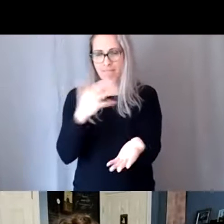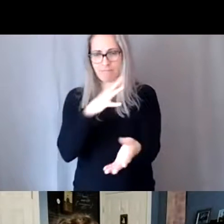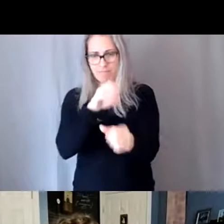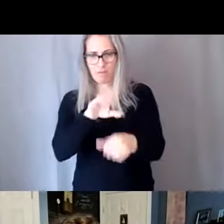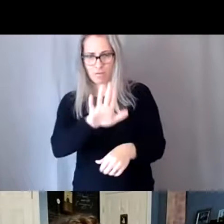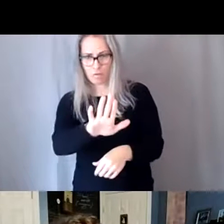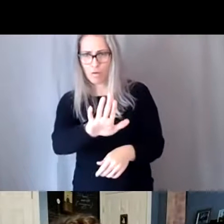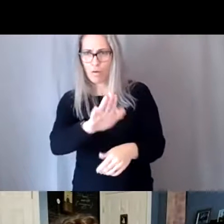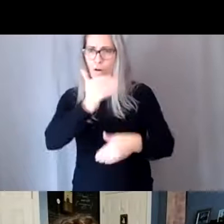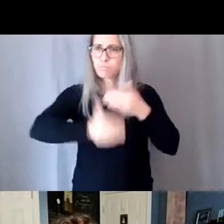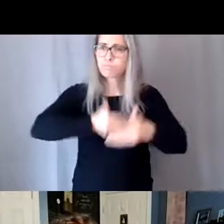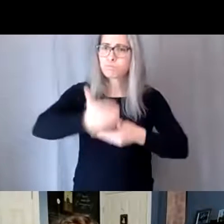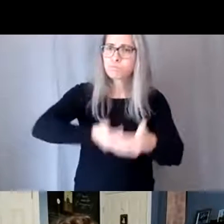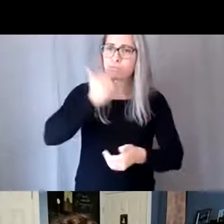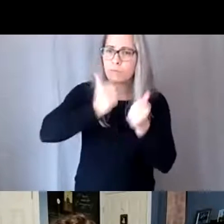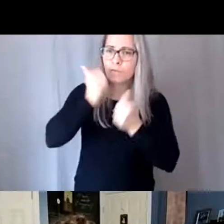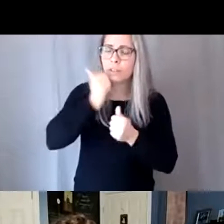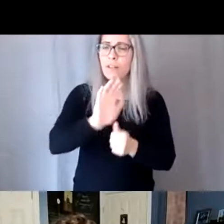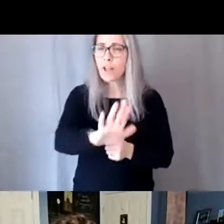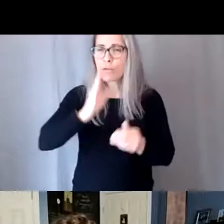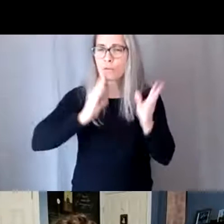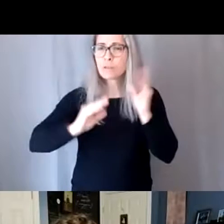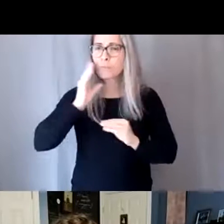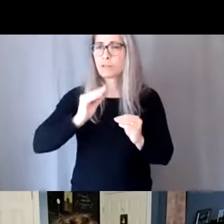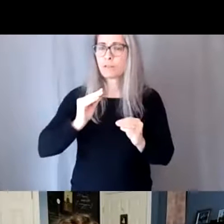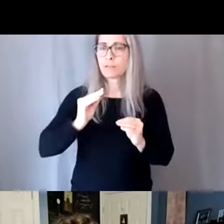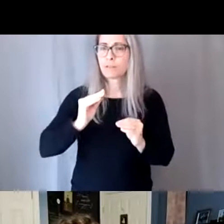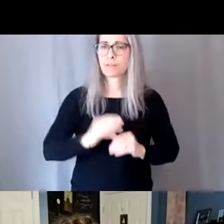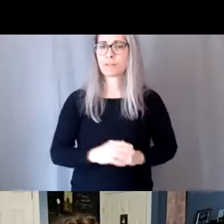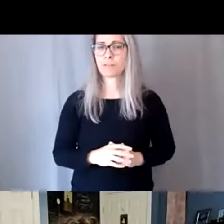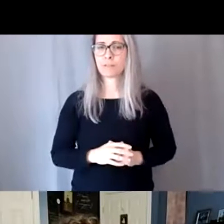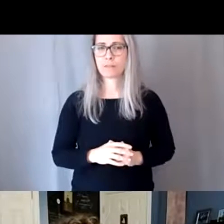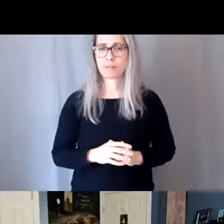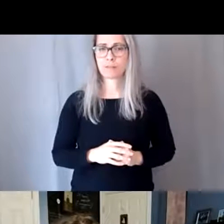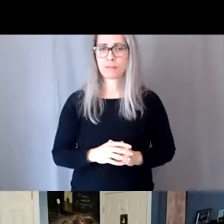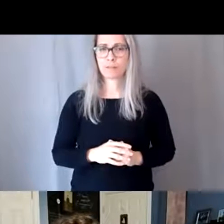one commonly cited example is a profound understanding of interdependence